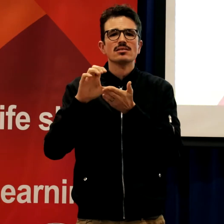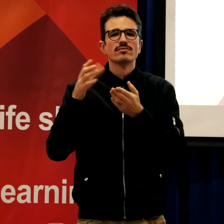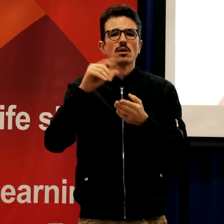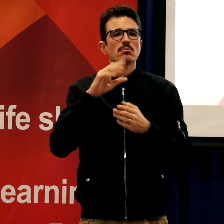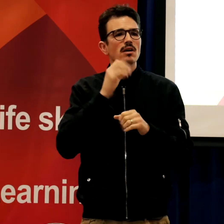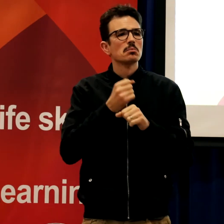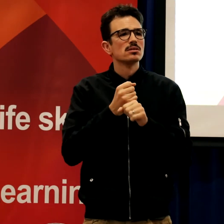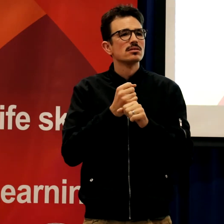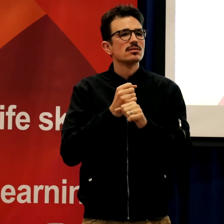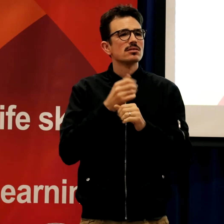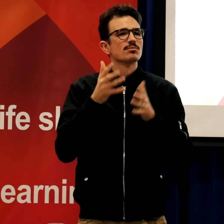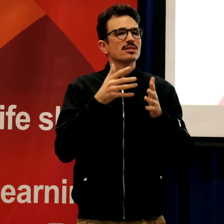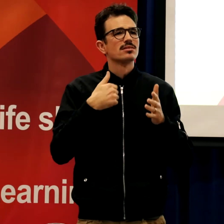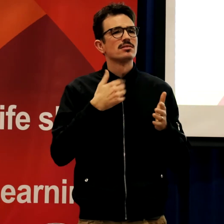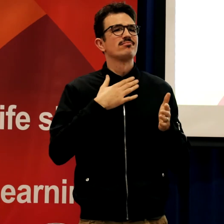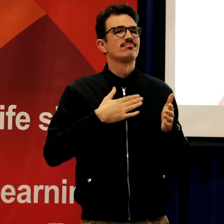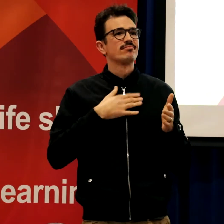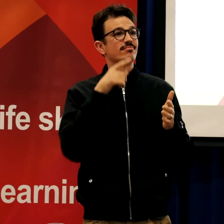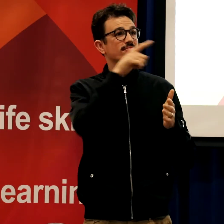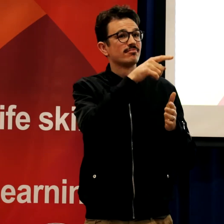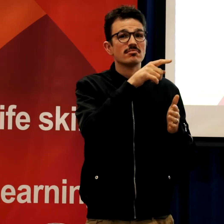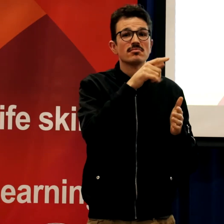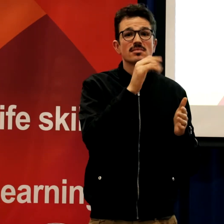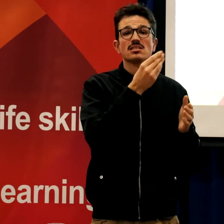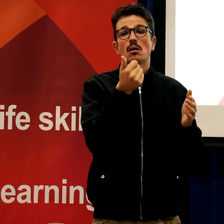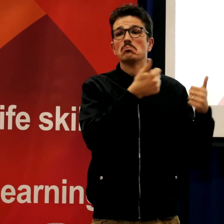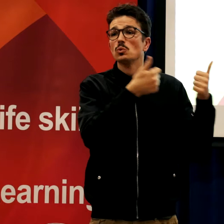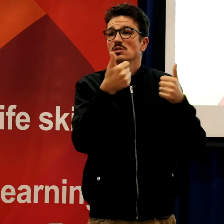and see if we can get the funding from the Government and apply for that. We’d have to wait again.